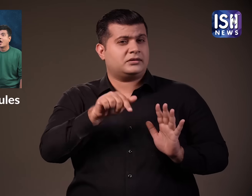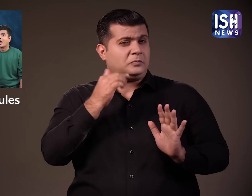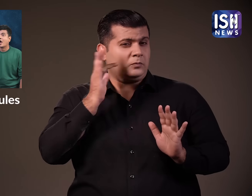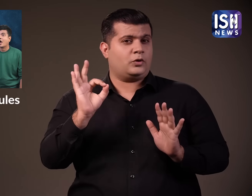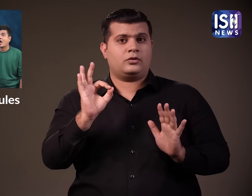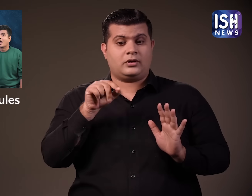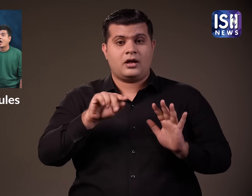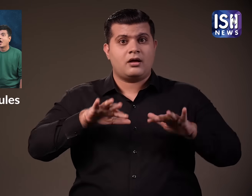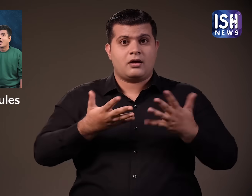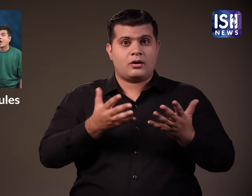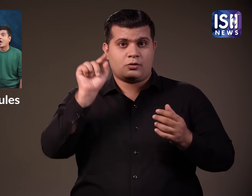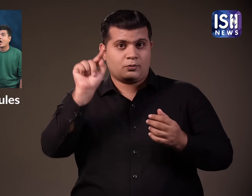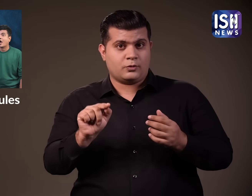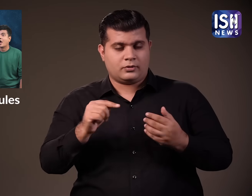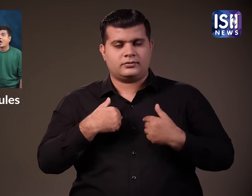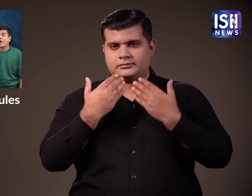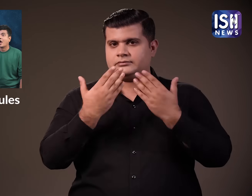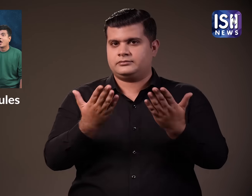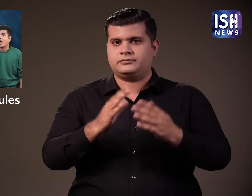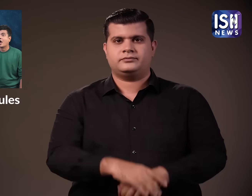Tell me give you these important tips.